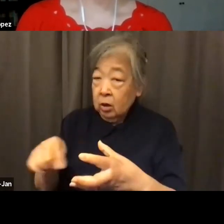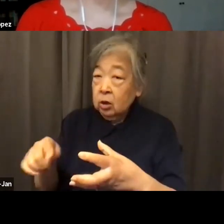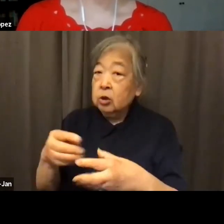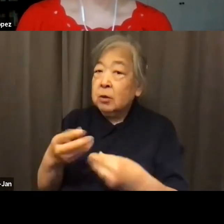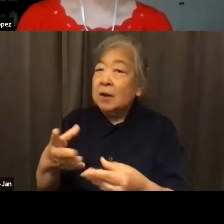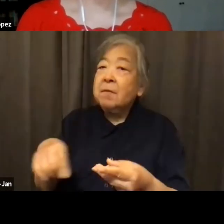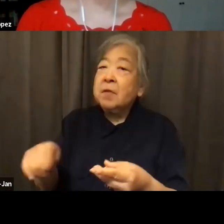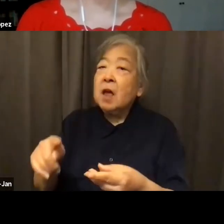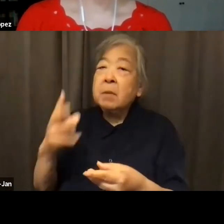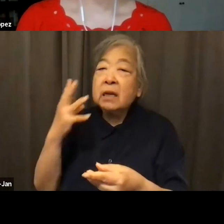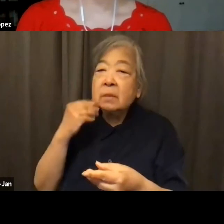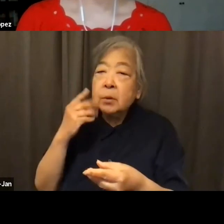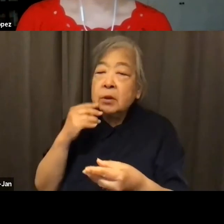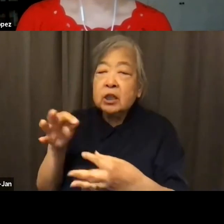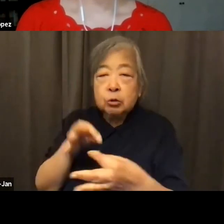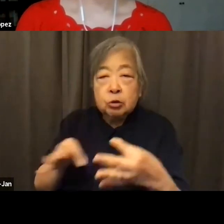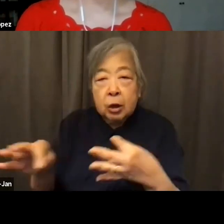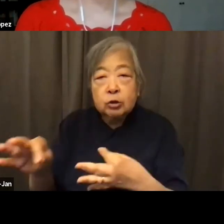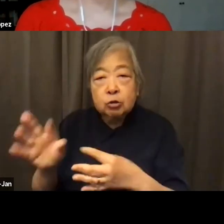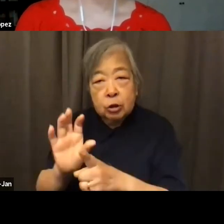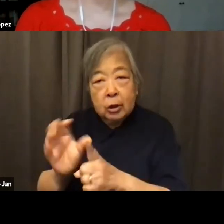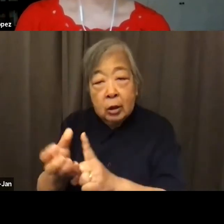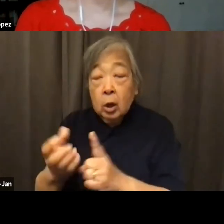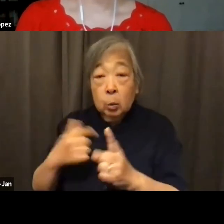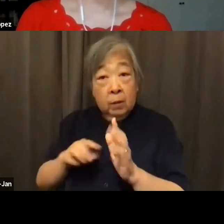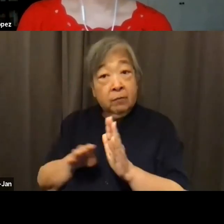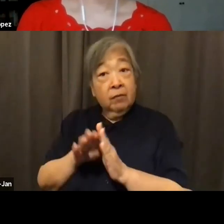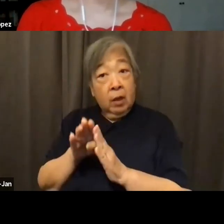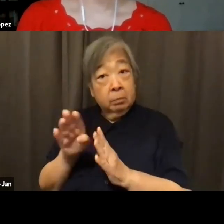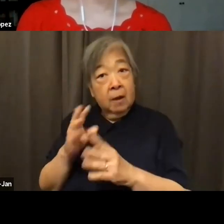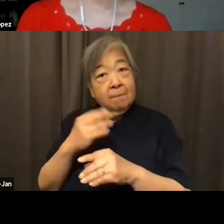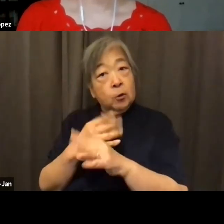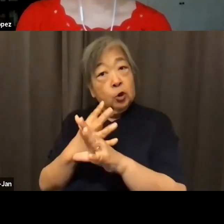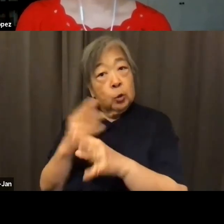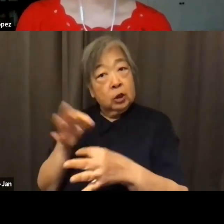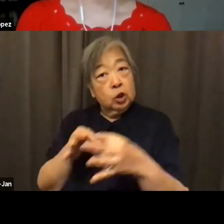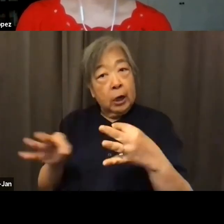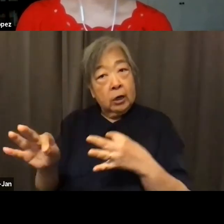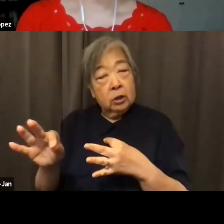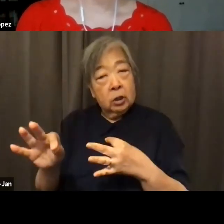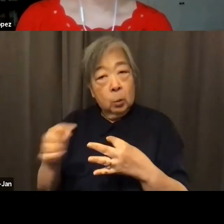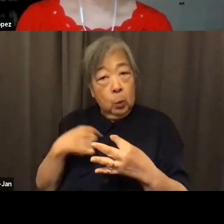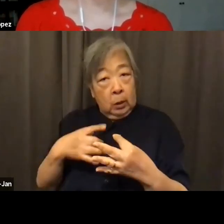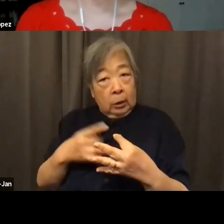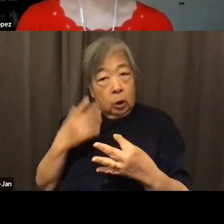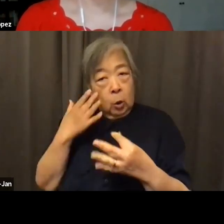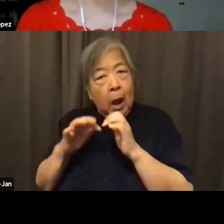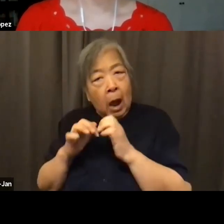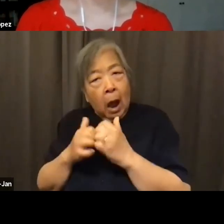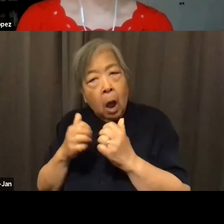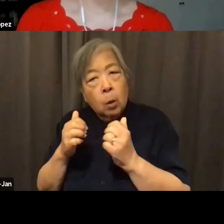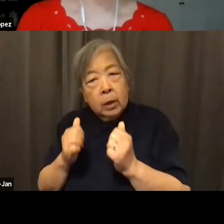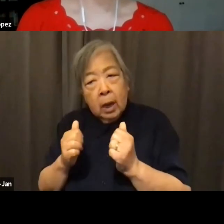We've developed a virtual exchange and like to know how we can have it evaluated for its accessibility.